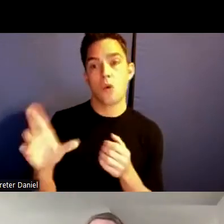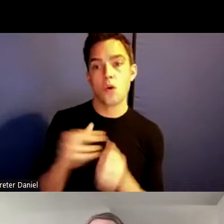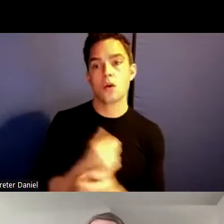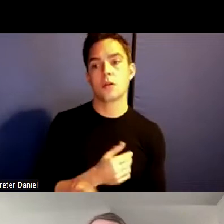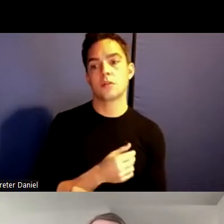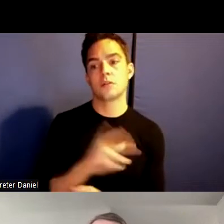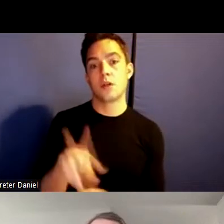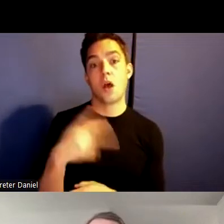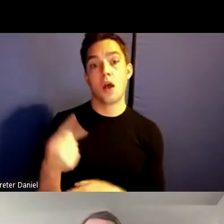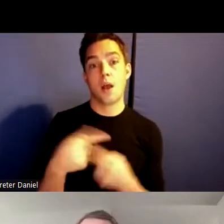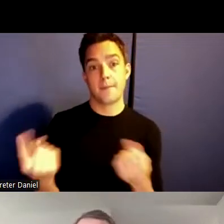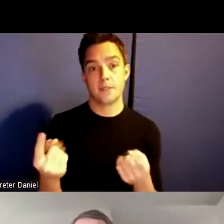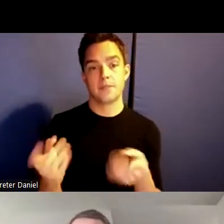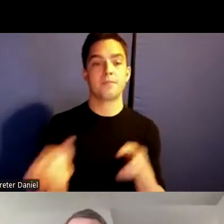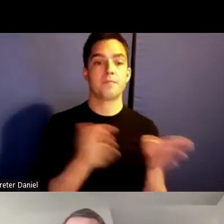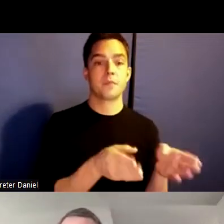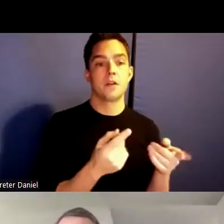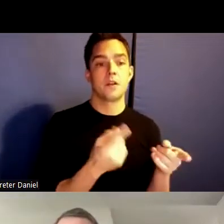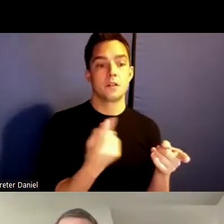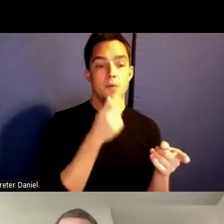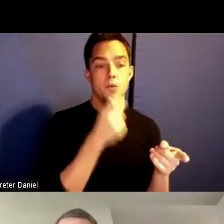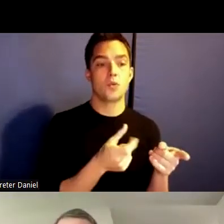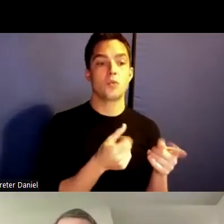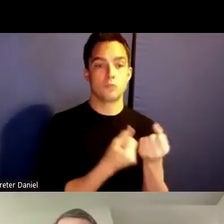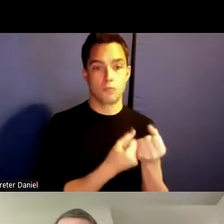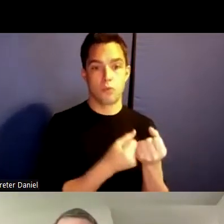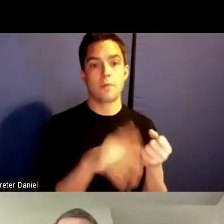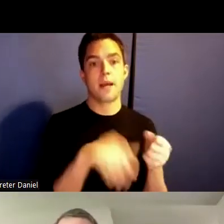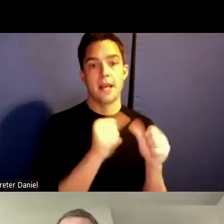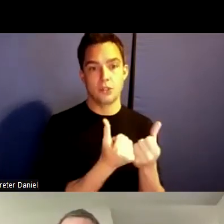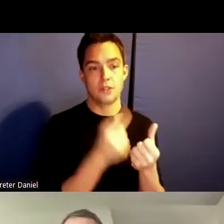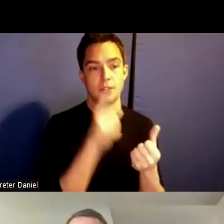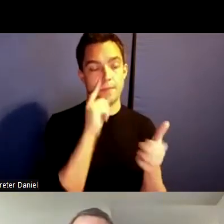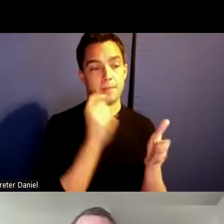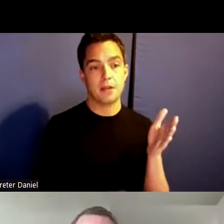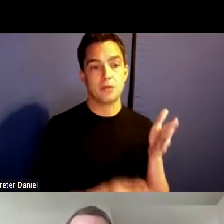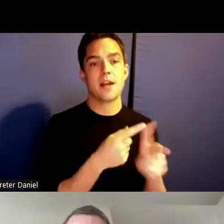versa, when someone who was supported by an agency died, then the family having a